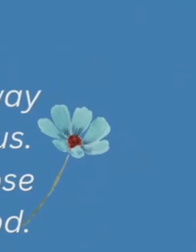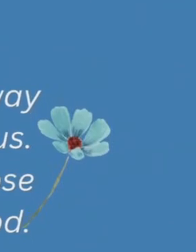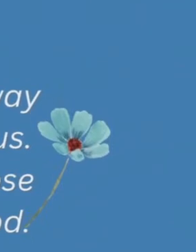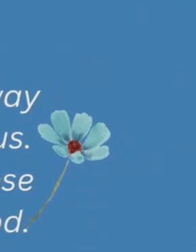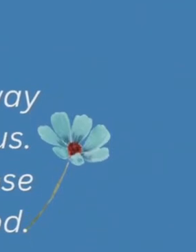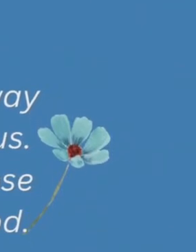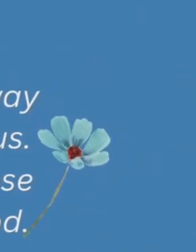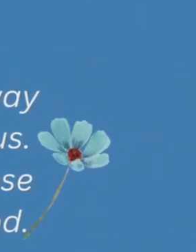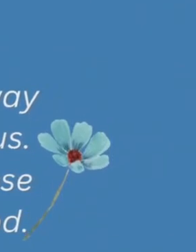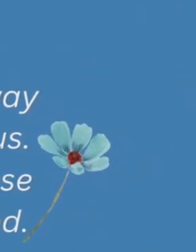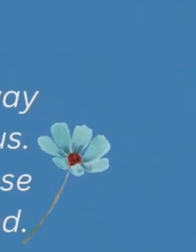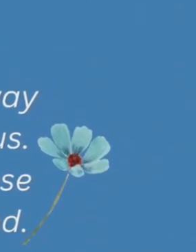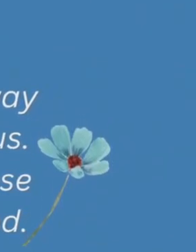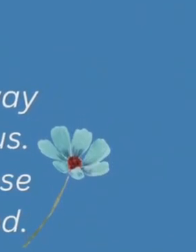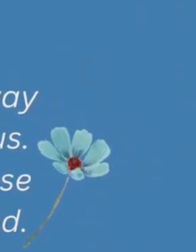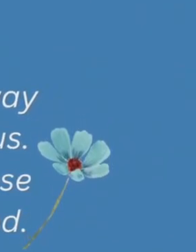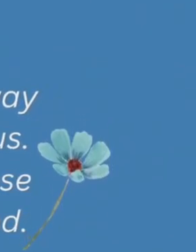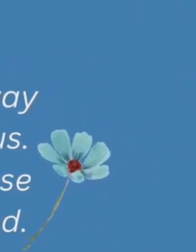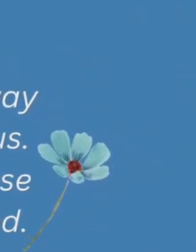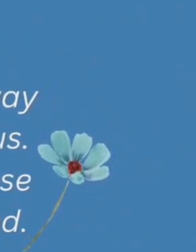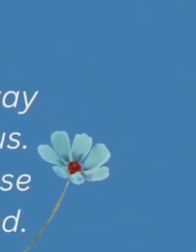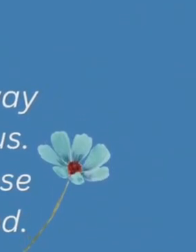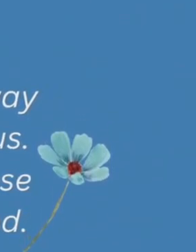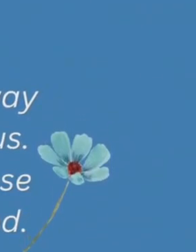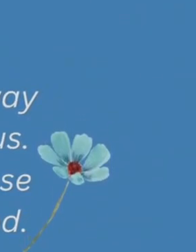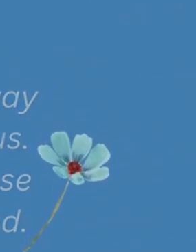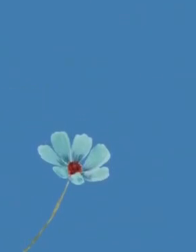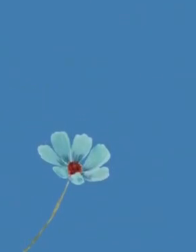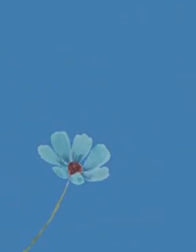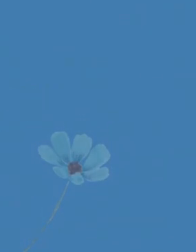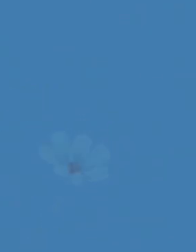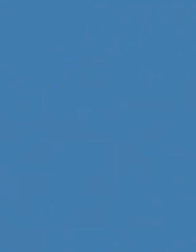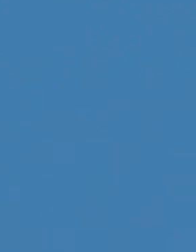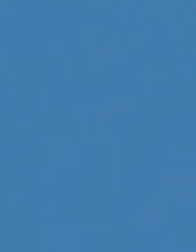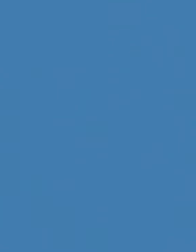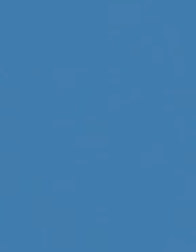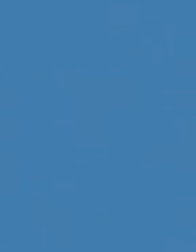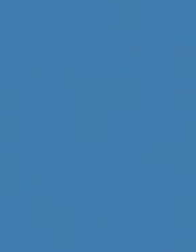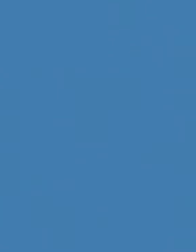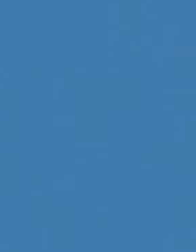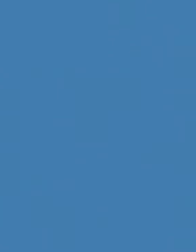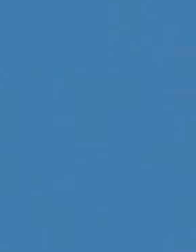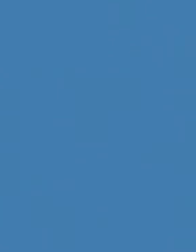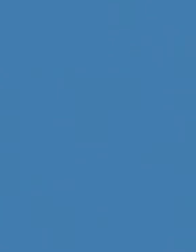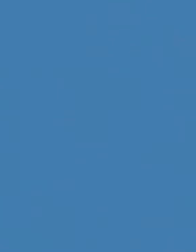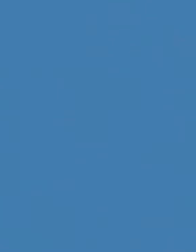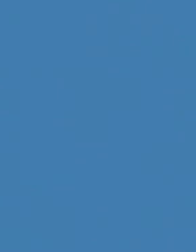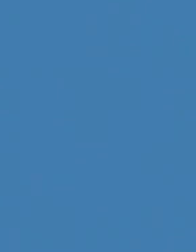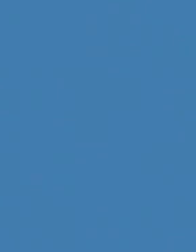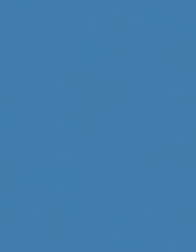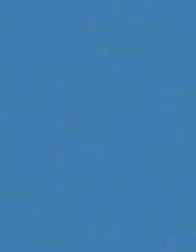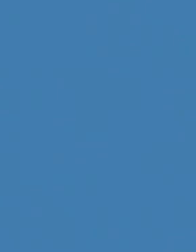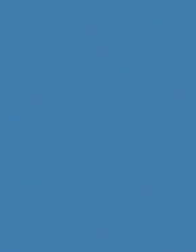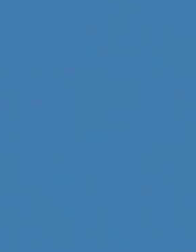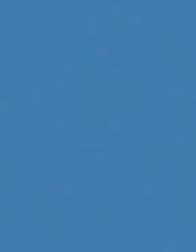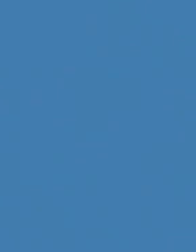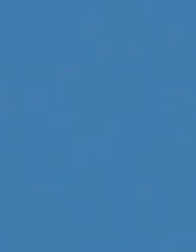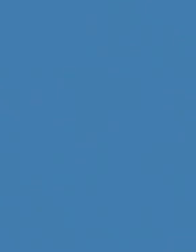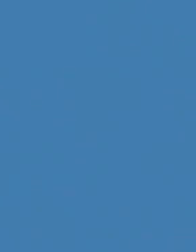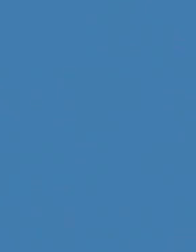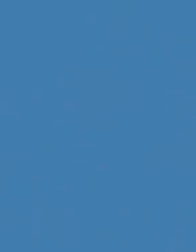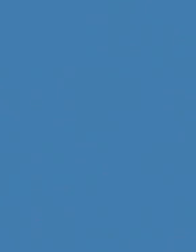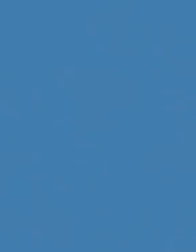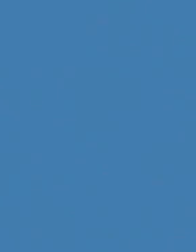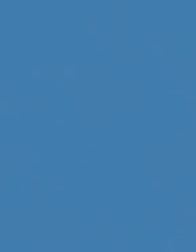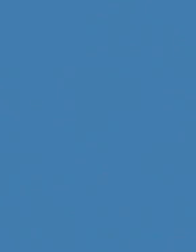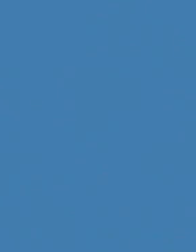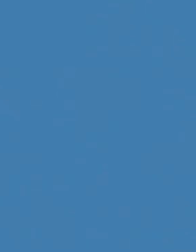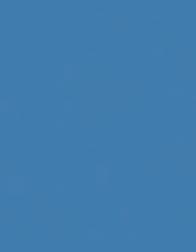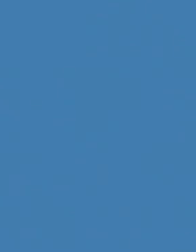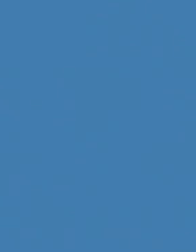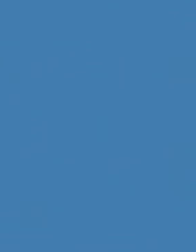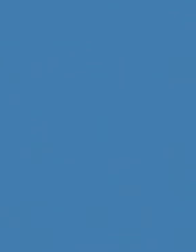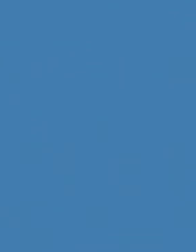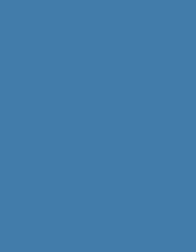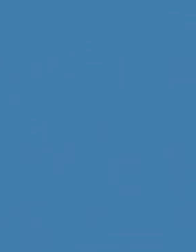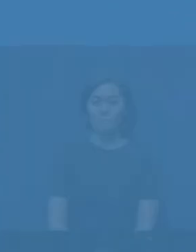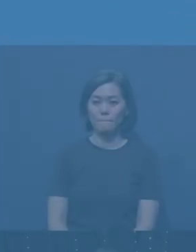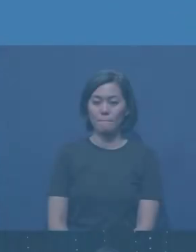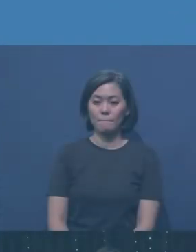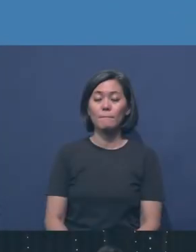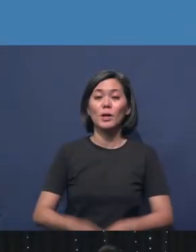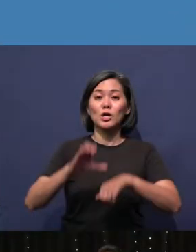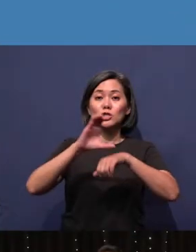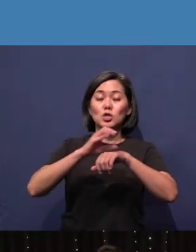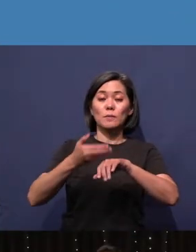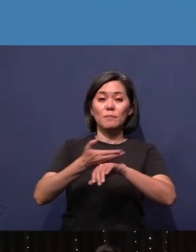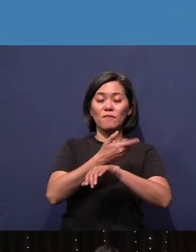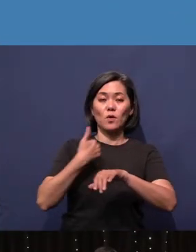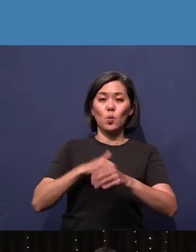Okay. Church, before we pray for our tithes and